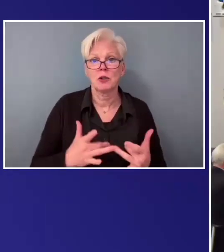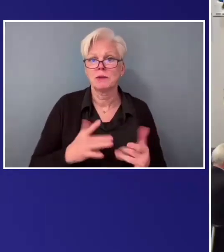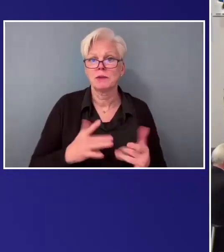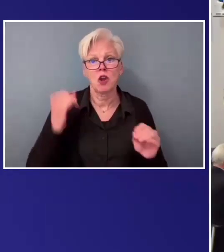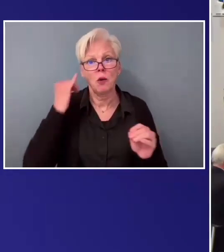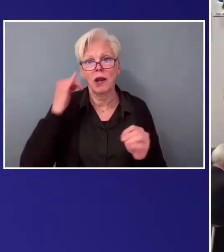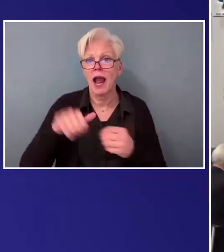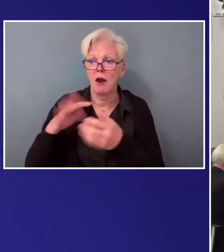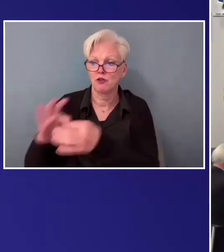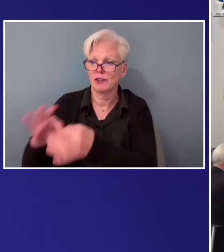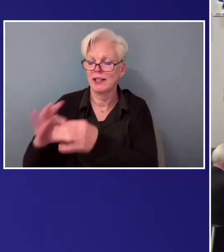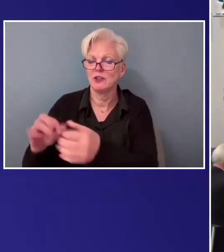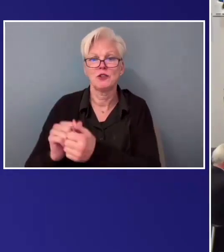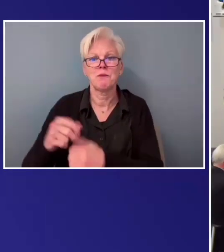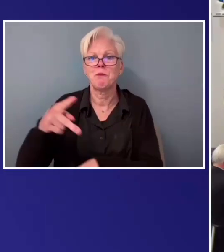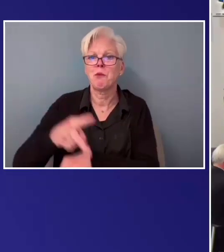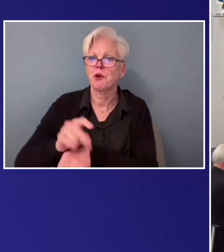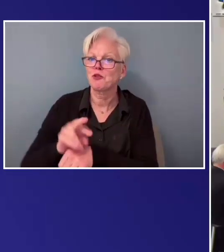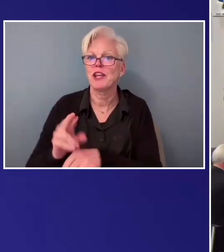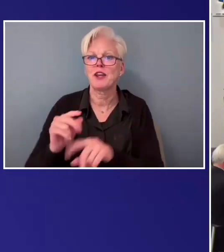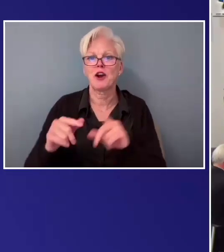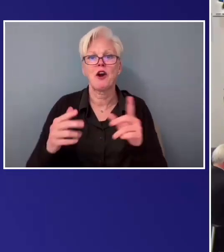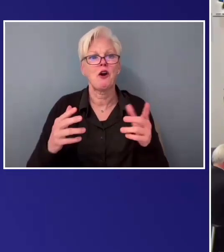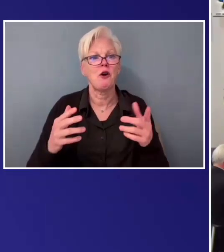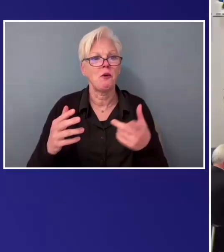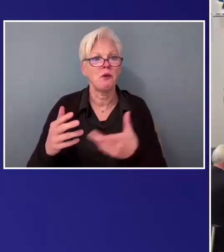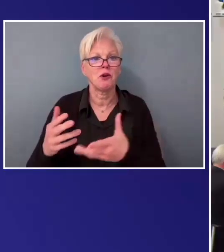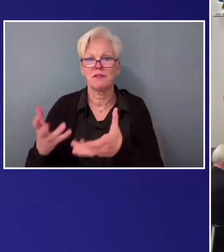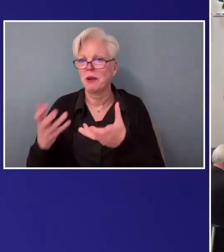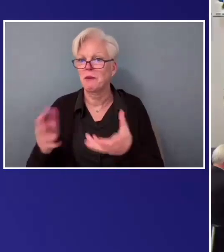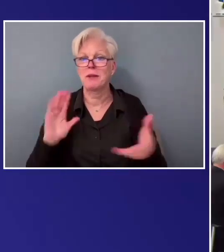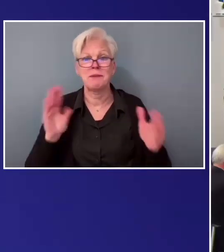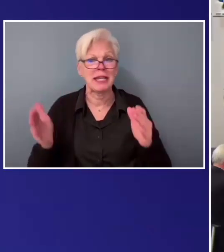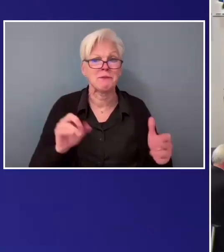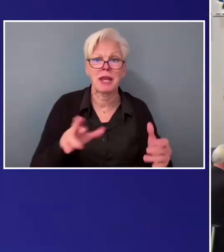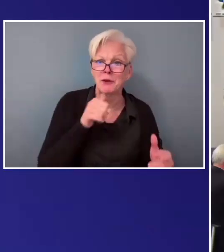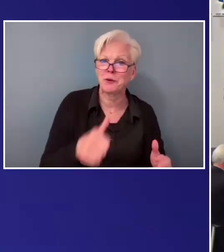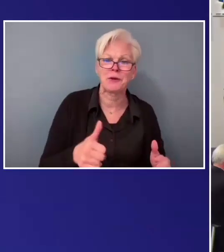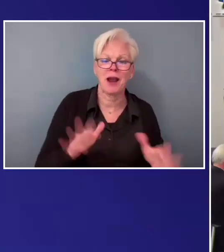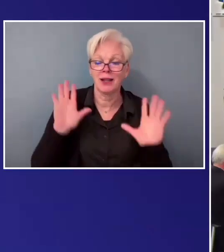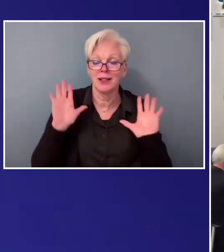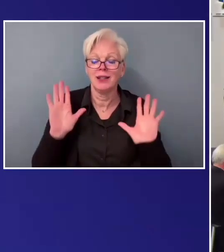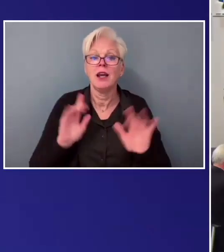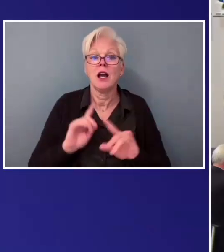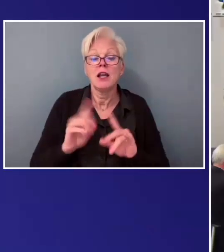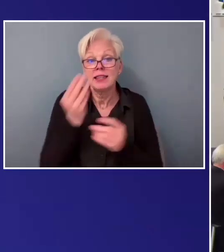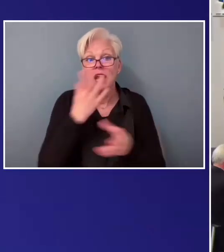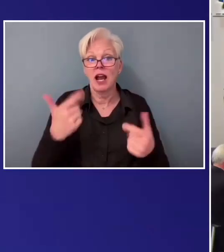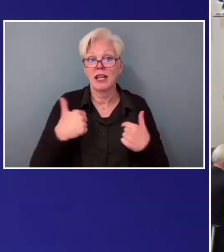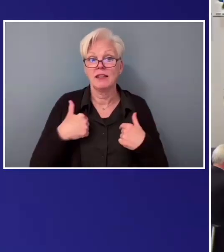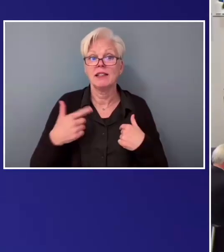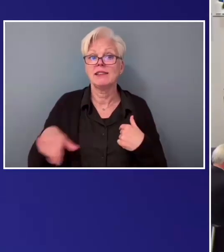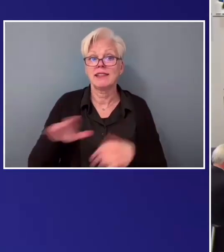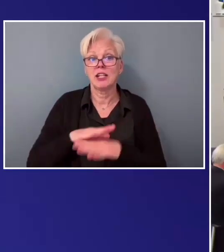Puerto Rico or their desire to be compared to it or not. The information I have is they do not believe that the earnings are